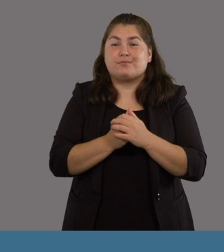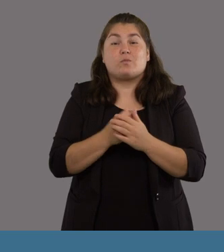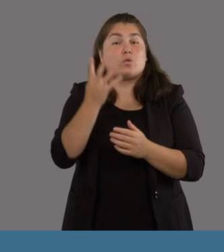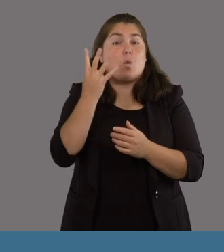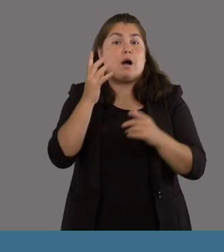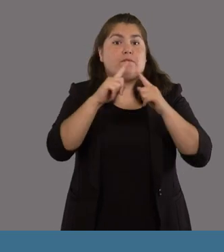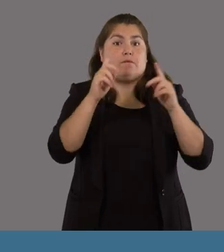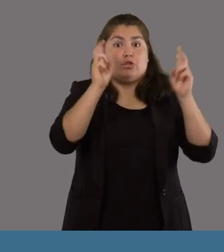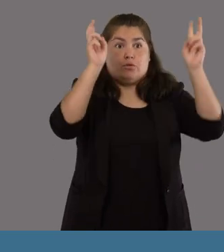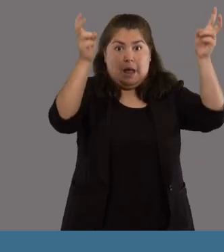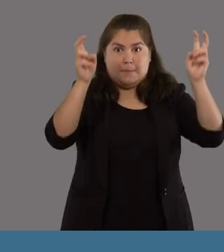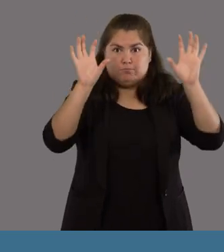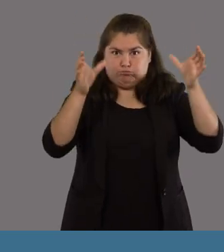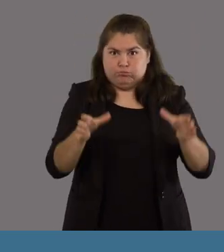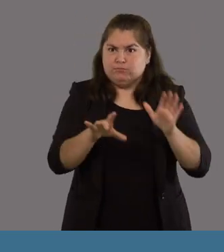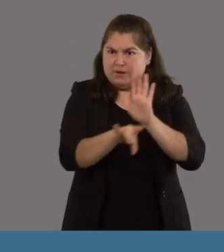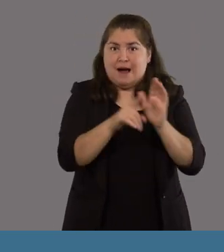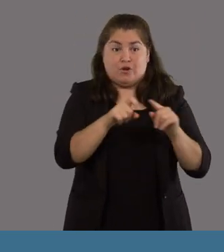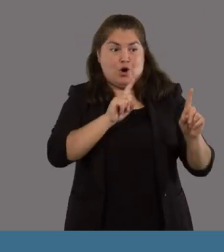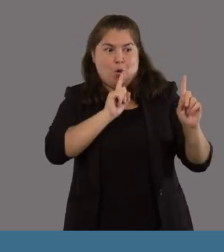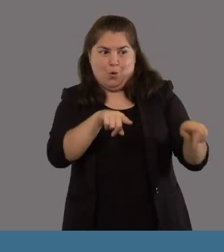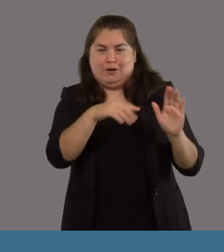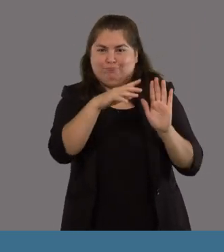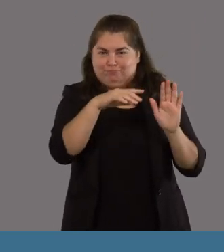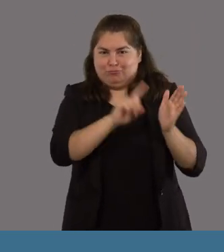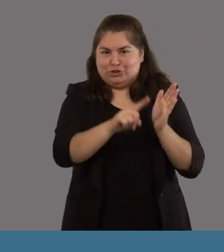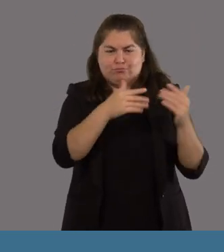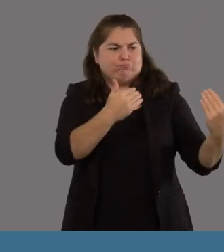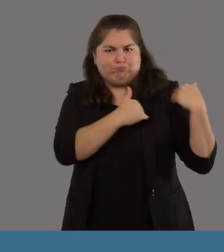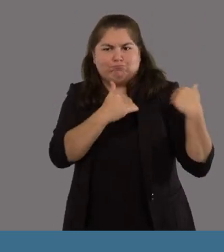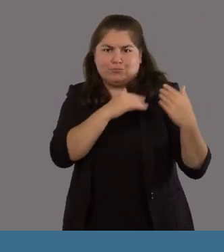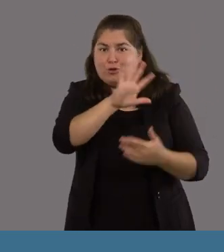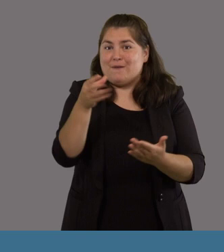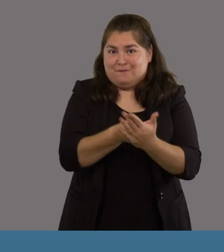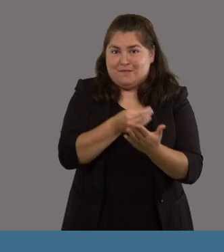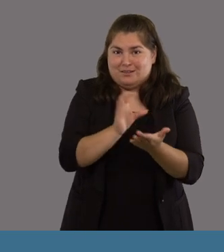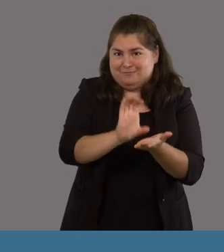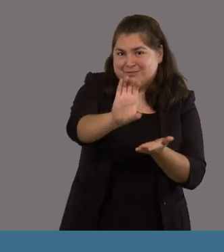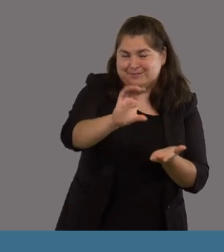Four themes emerged from the research regarding the responsibilities of funders: